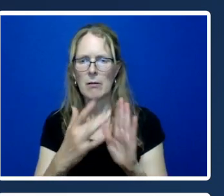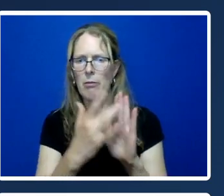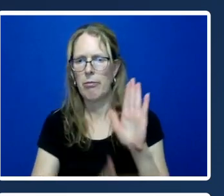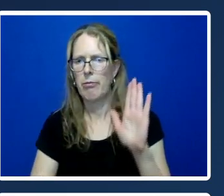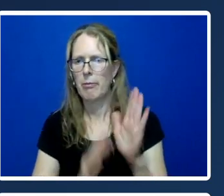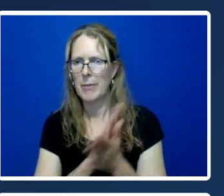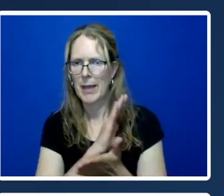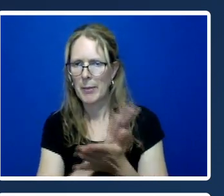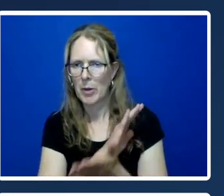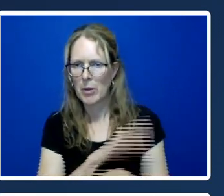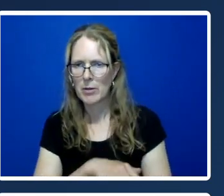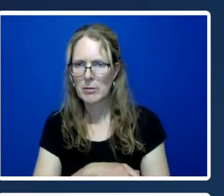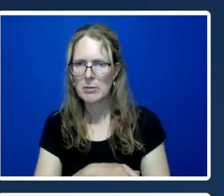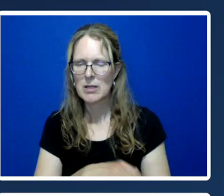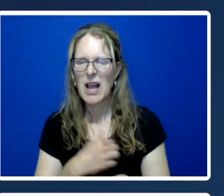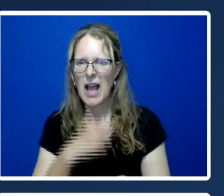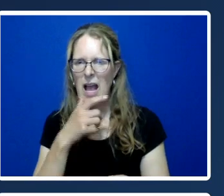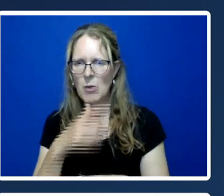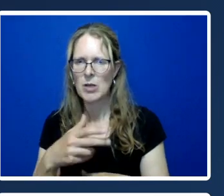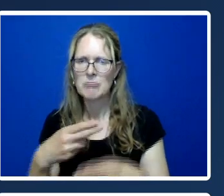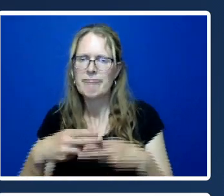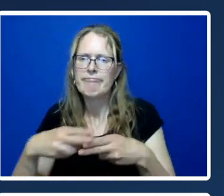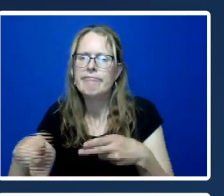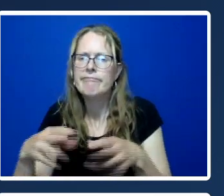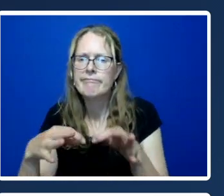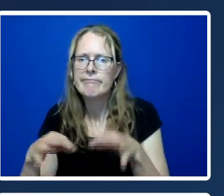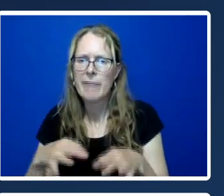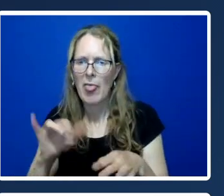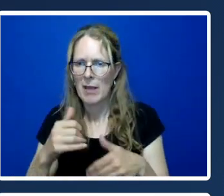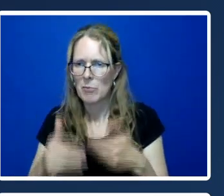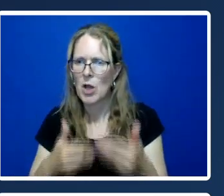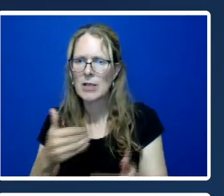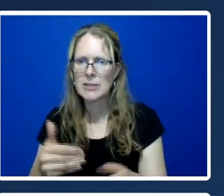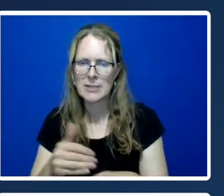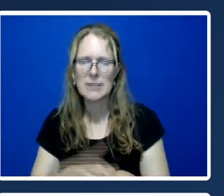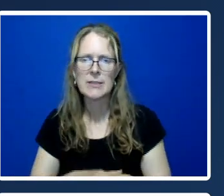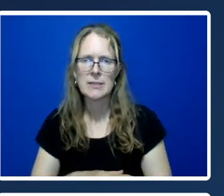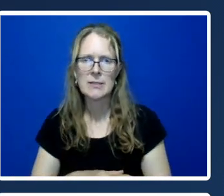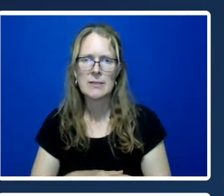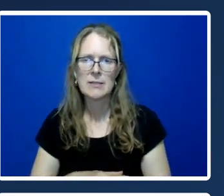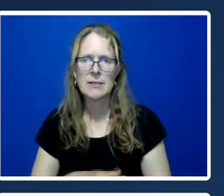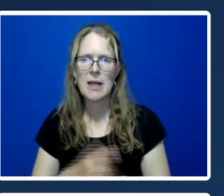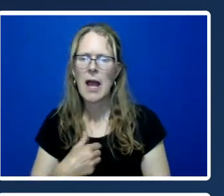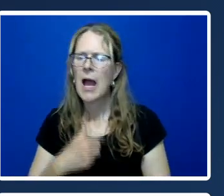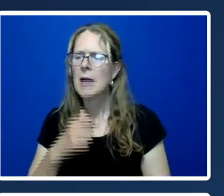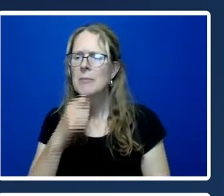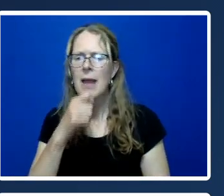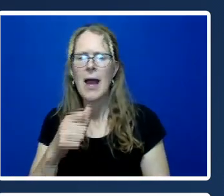in the next few slides. I'm not speaking about design as an art form or the elements of design,